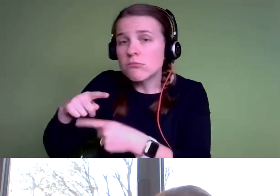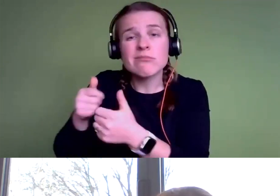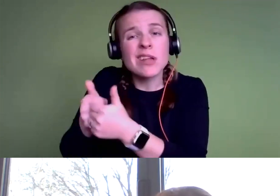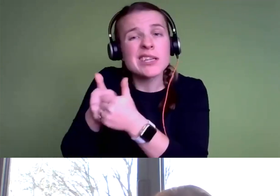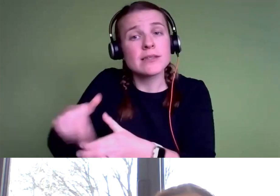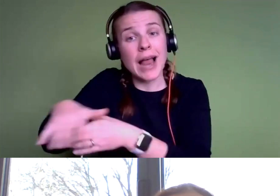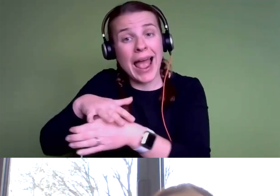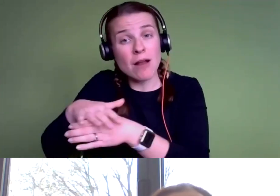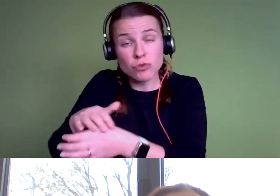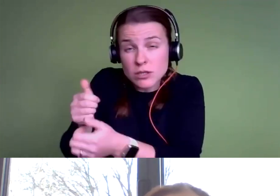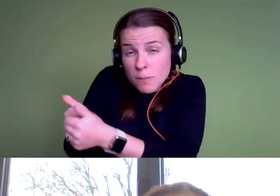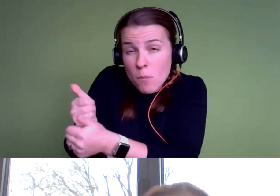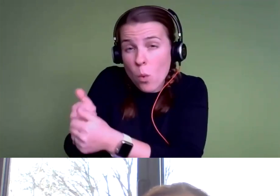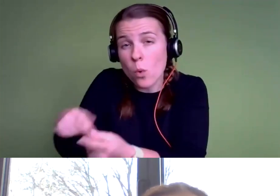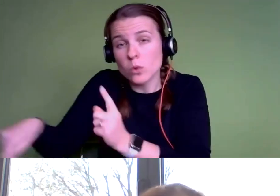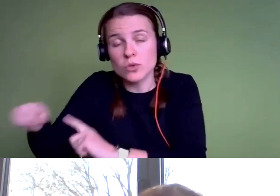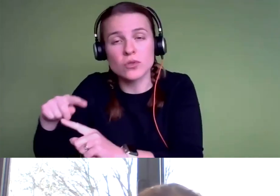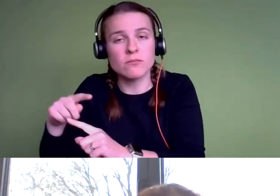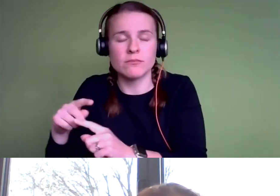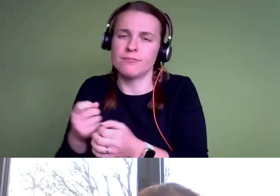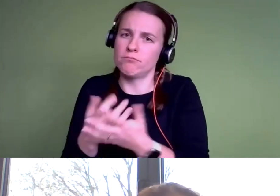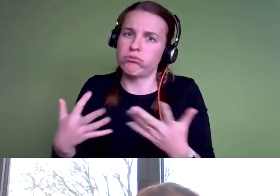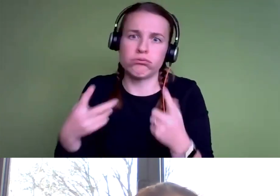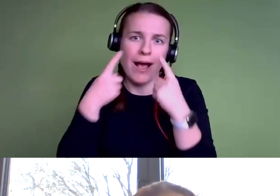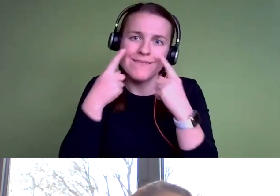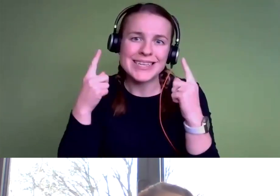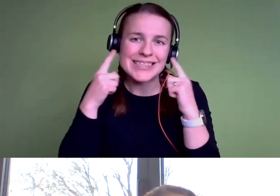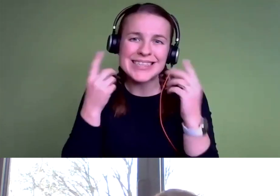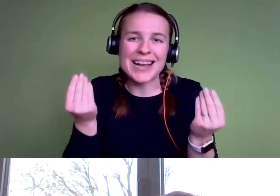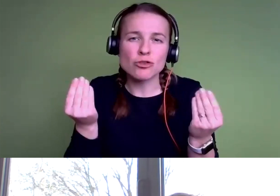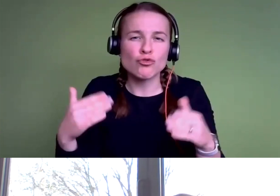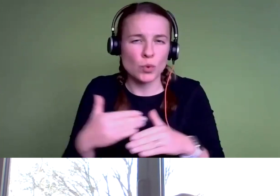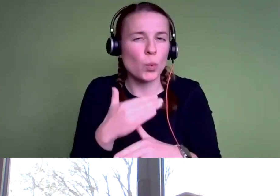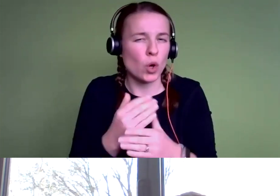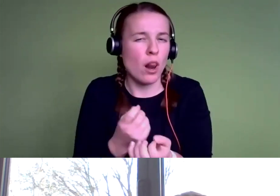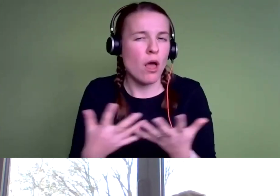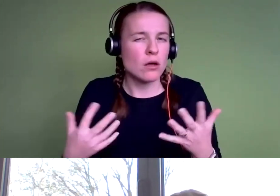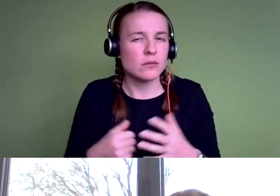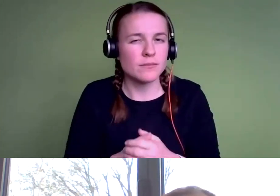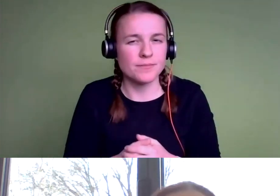assisted work areas, where there is support for